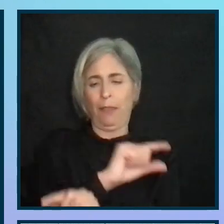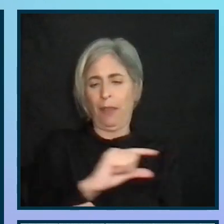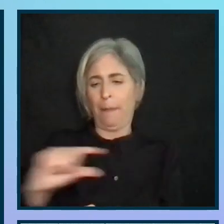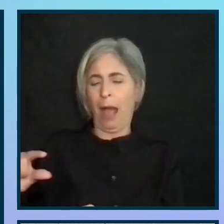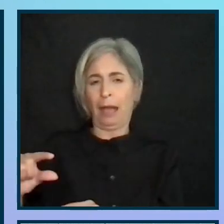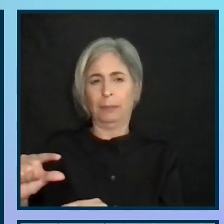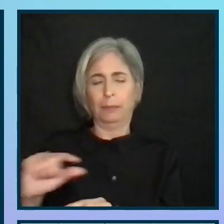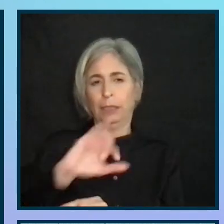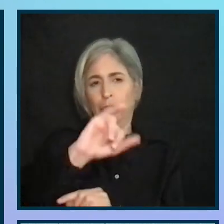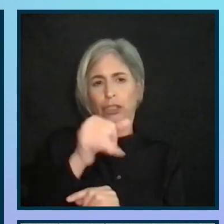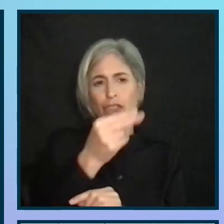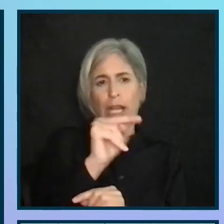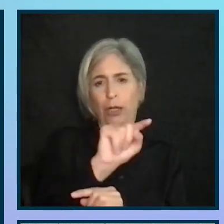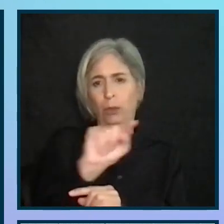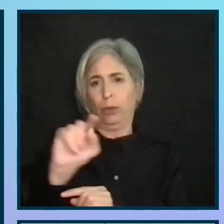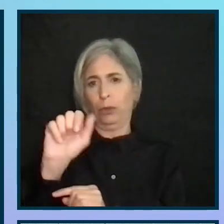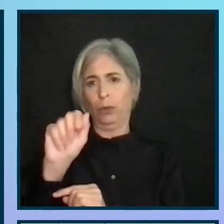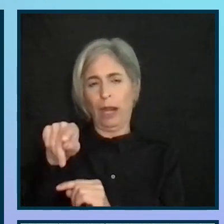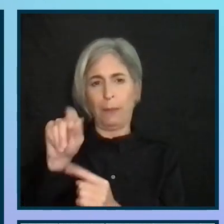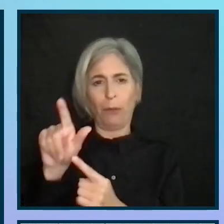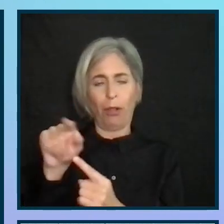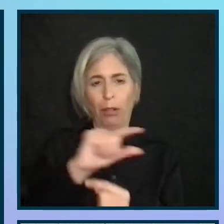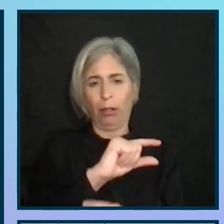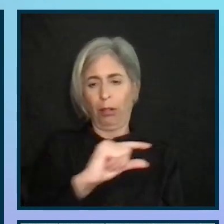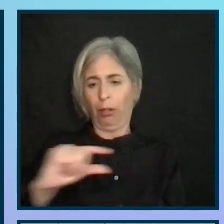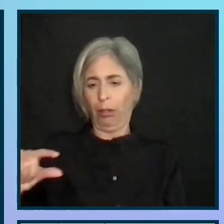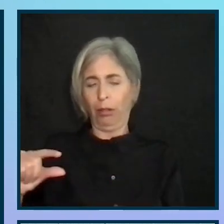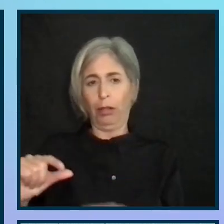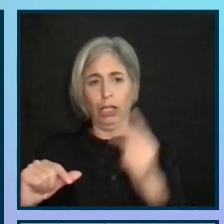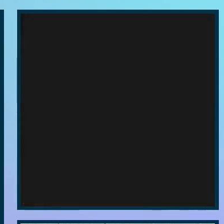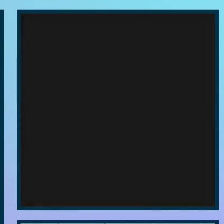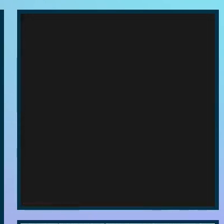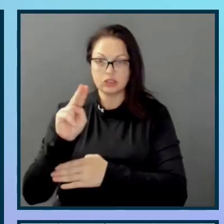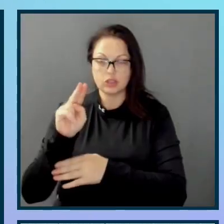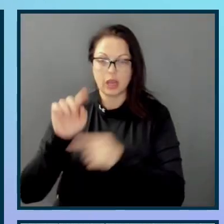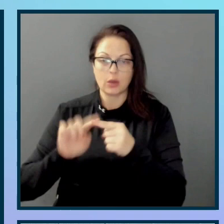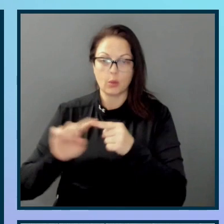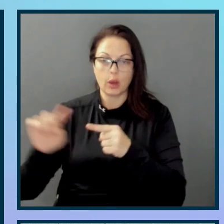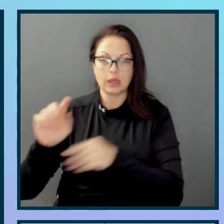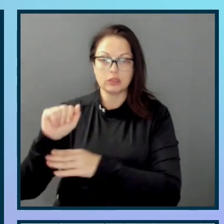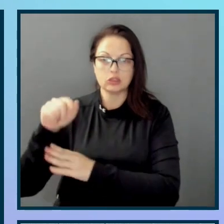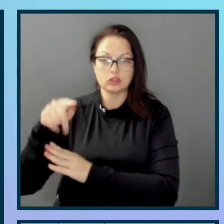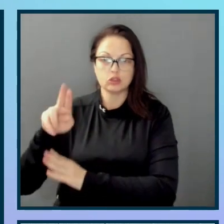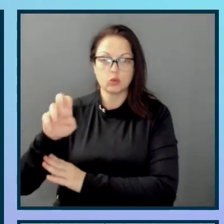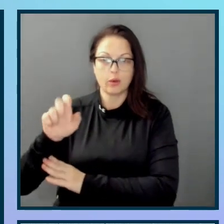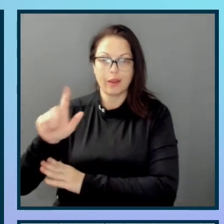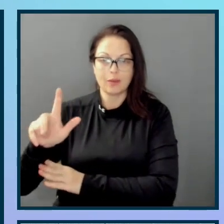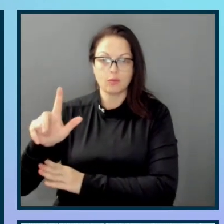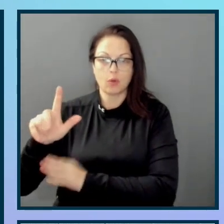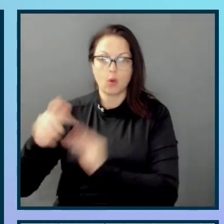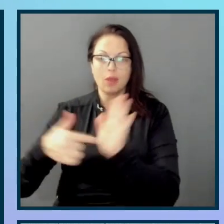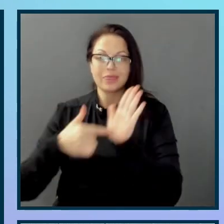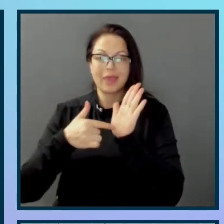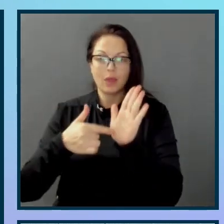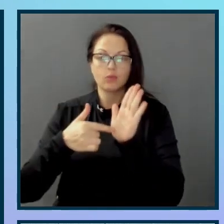January through April. And there two vertical bars for each month, representing the two products that I'm reporting on.